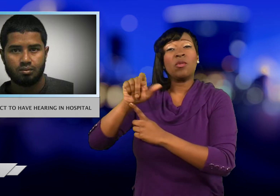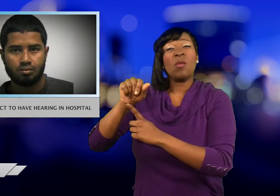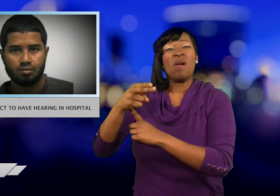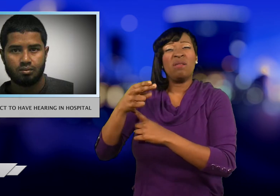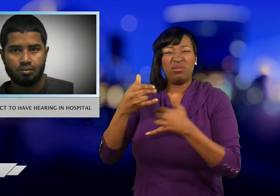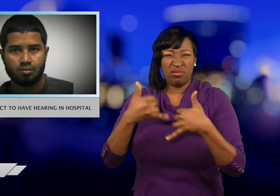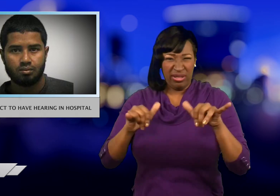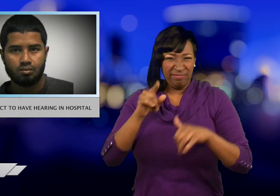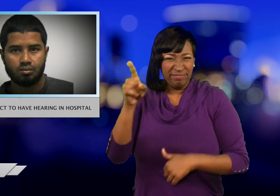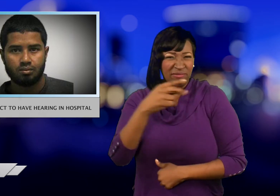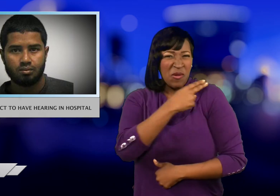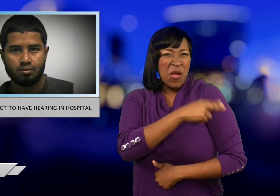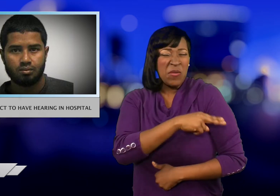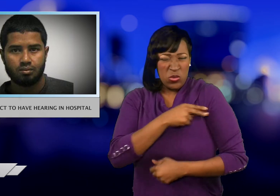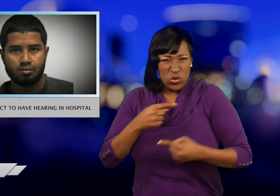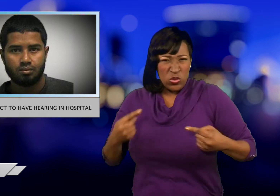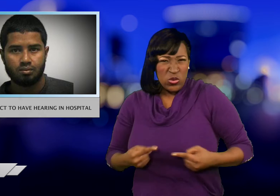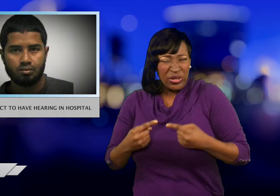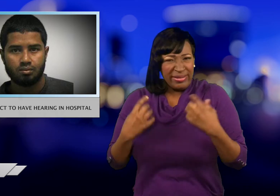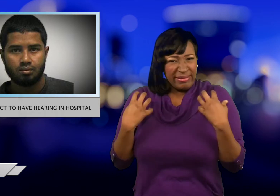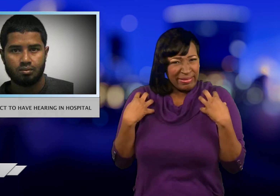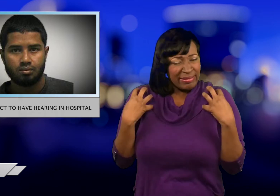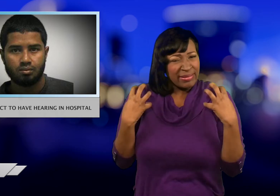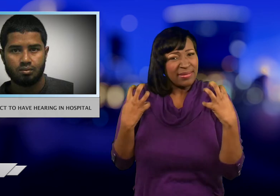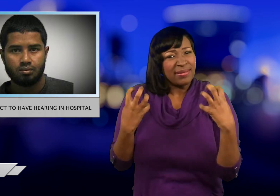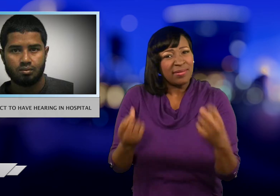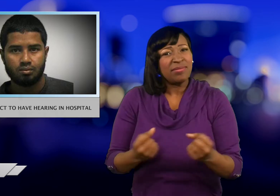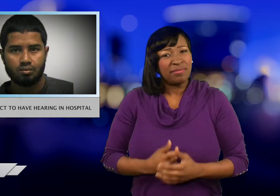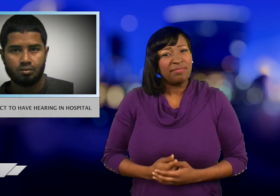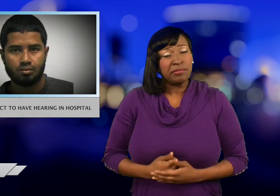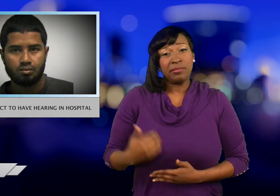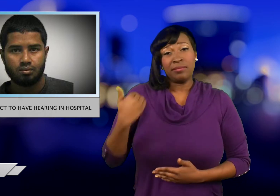Ullah is still recovering in the hospital.